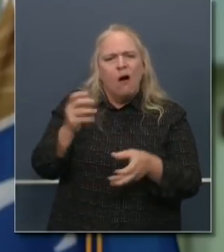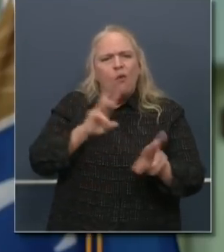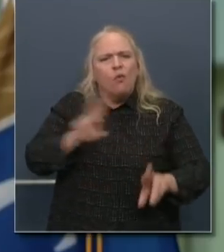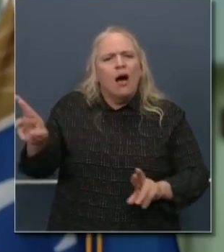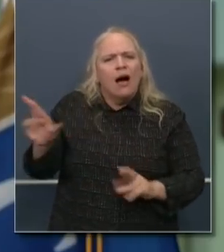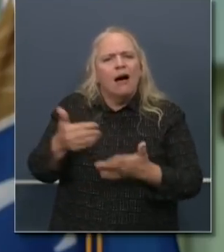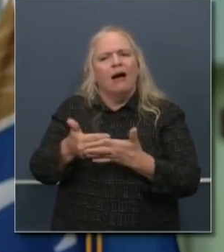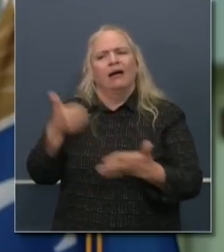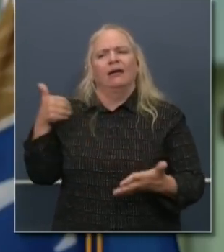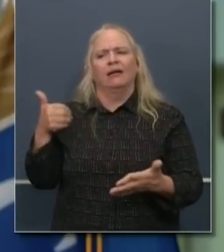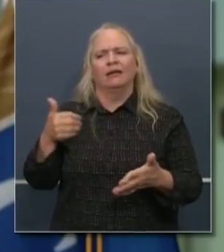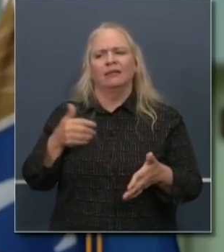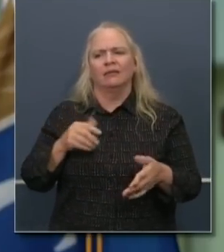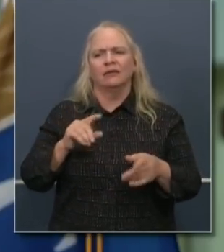ARE BEING DISTRIBUTED IN